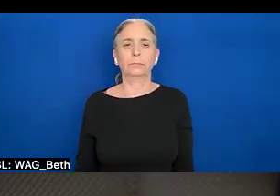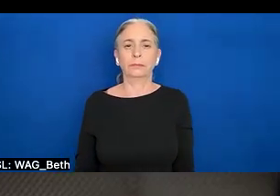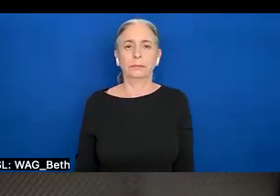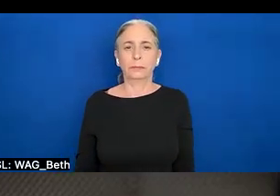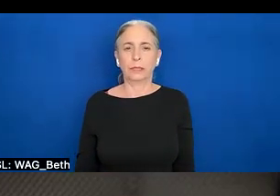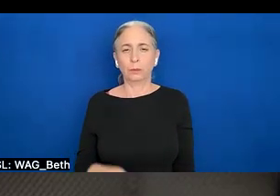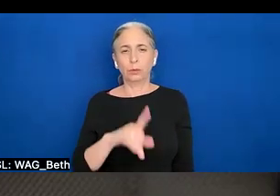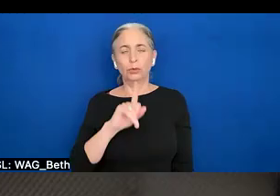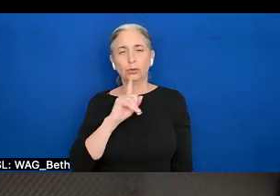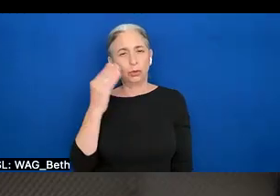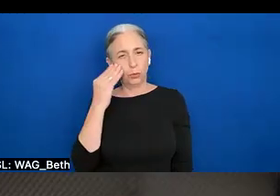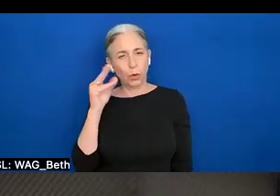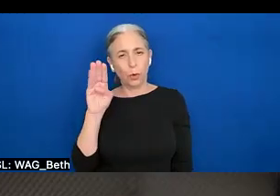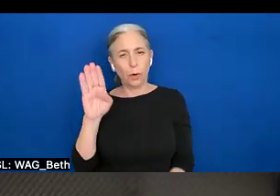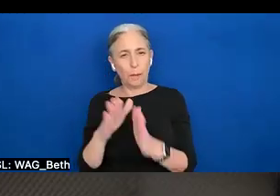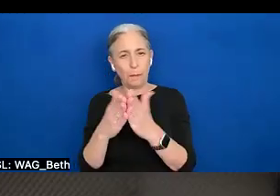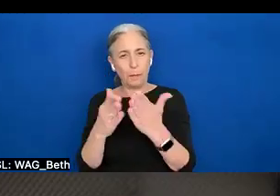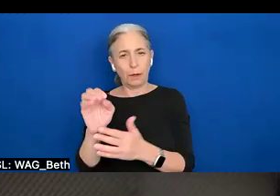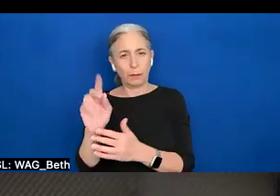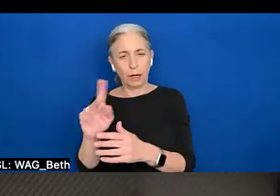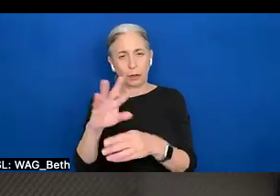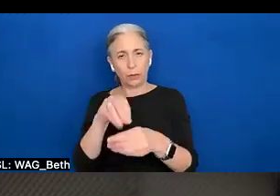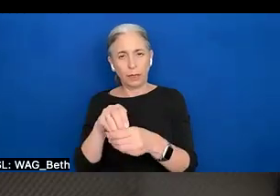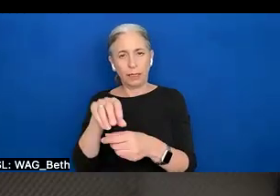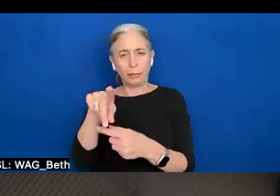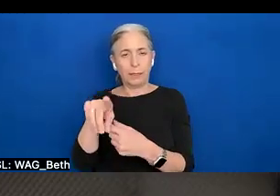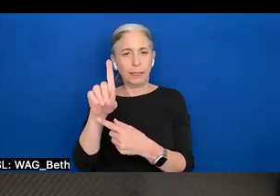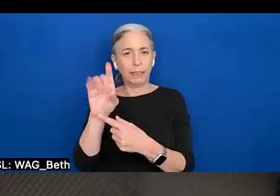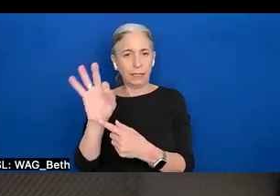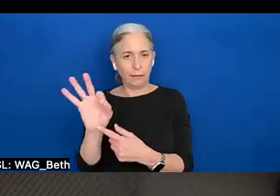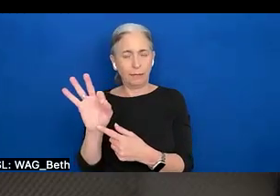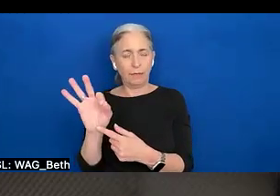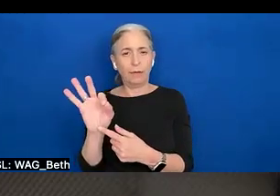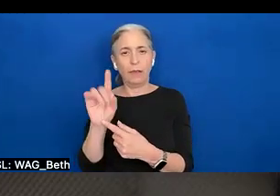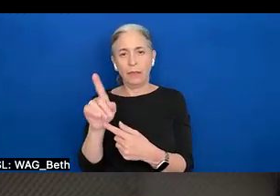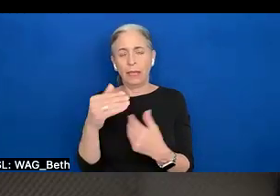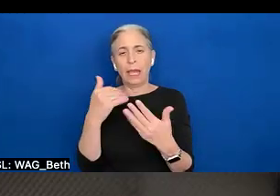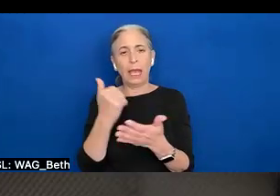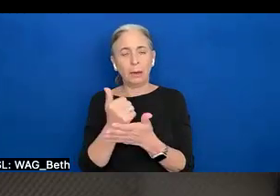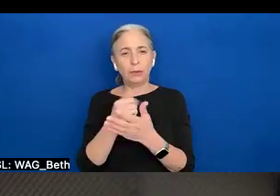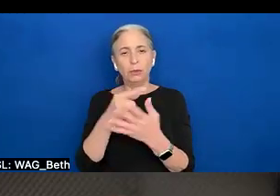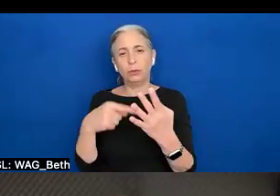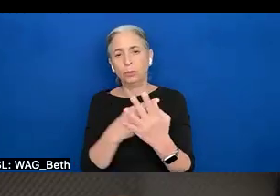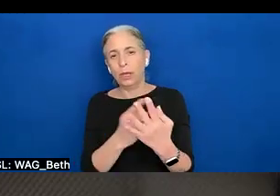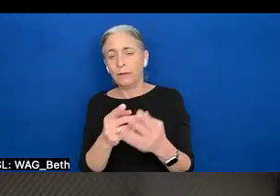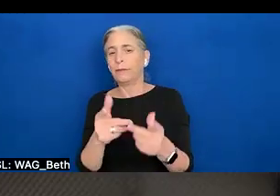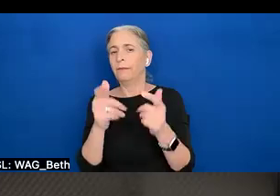I'm sure you know the bookmarks in a PDF. In this case, there are bookmarks that helps you to navigate -- quickly navigate into the document.